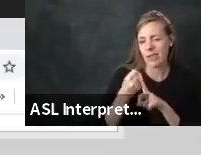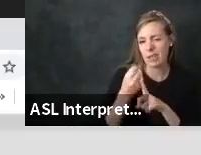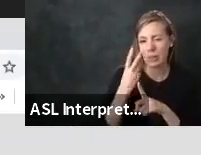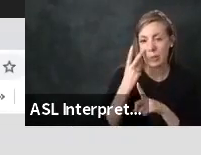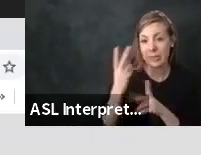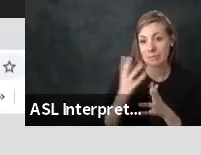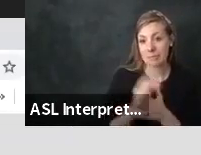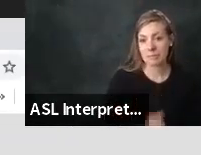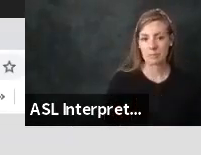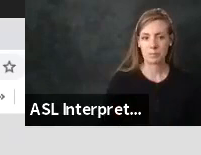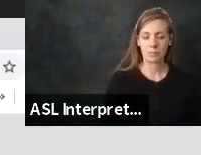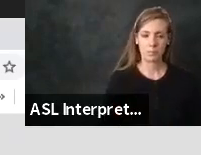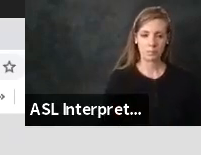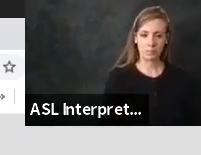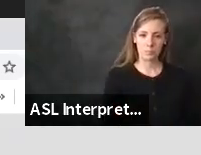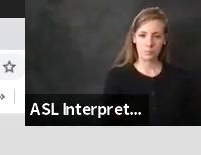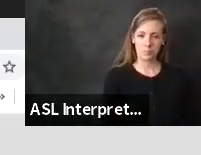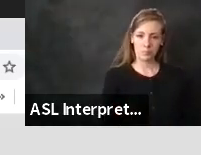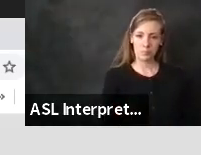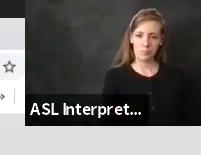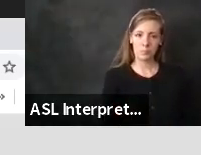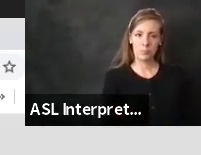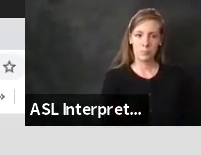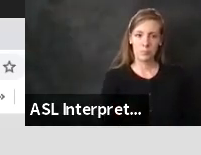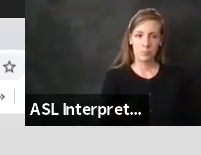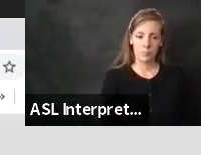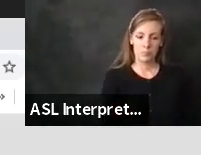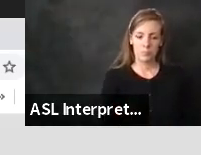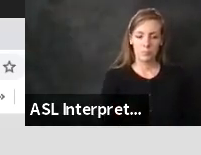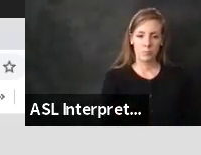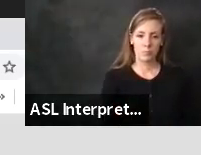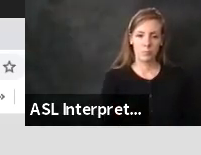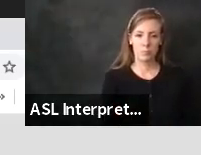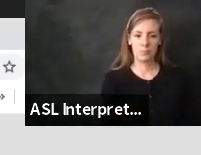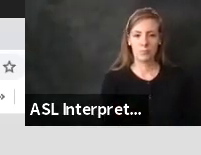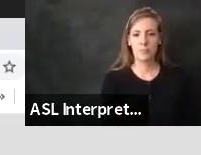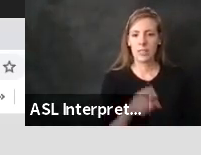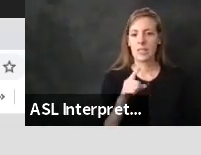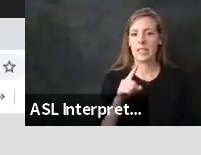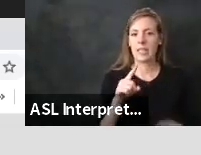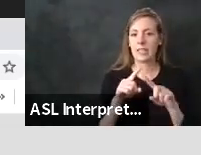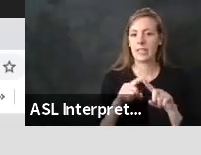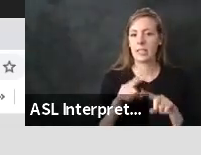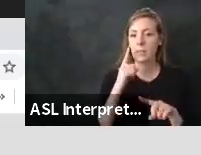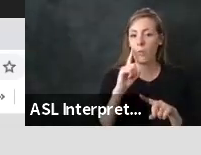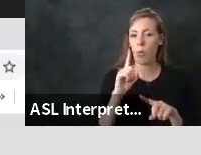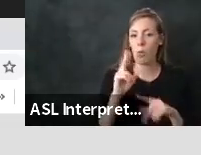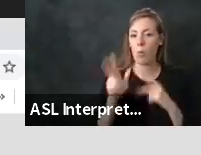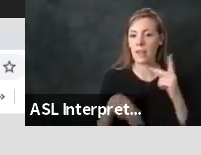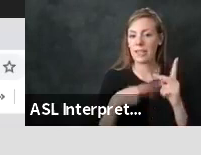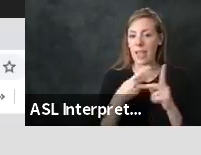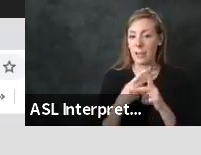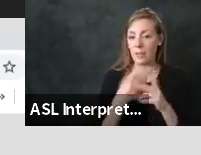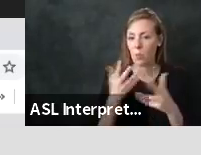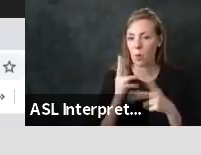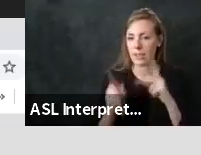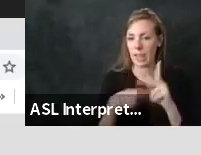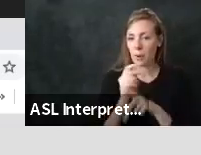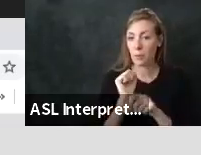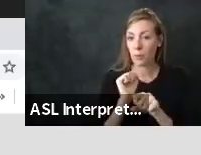Now in here, you can see by occupation group over all time and then in the past 60 days,